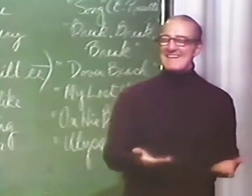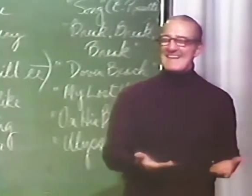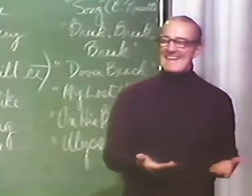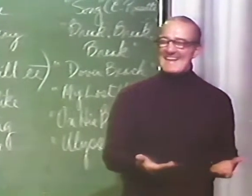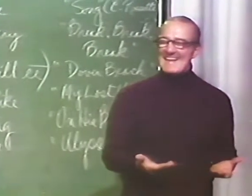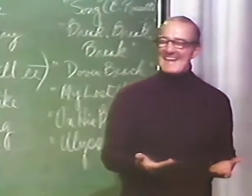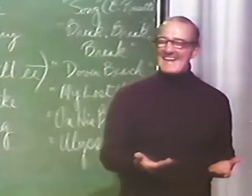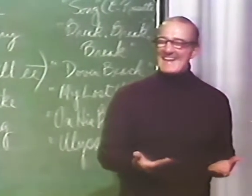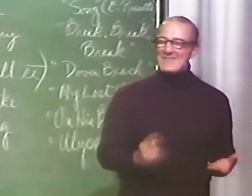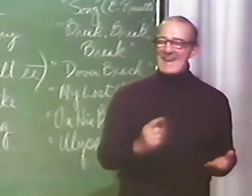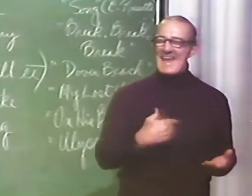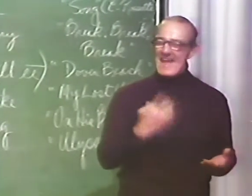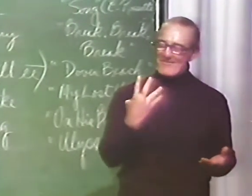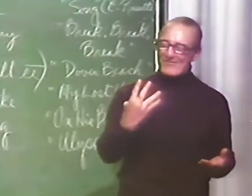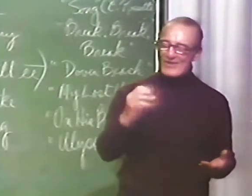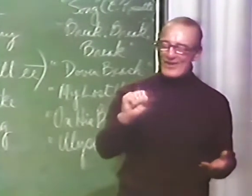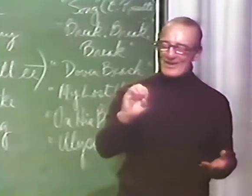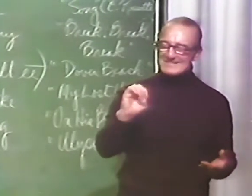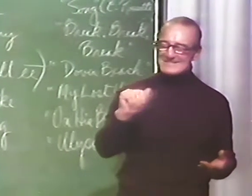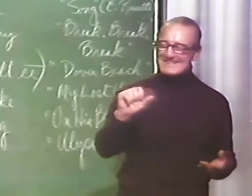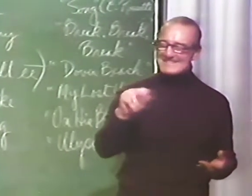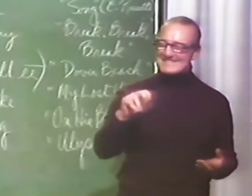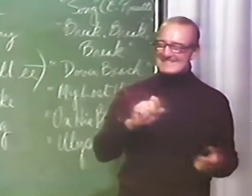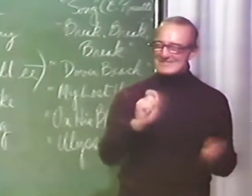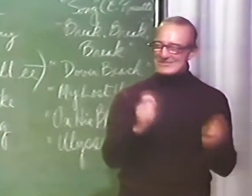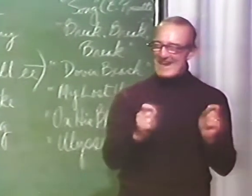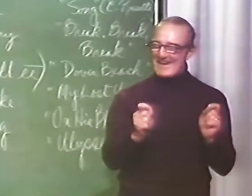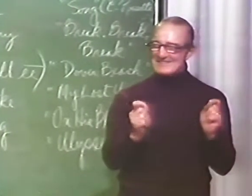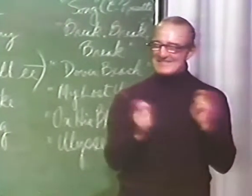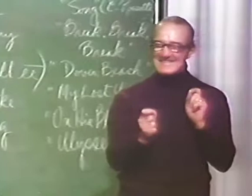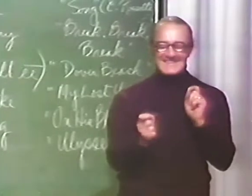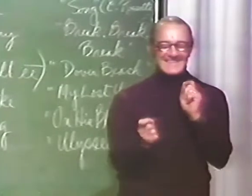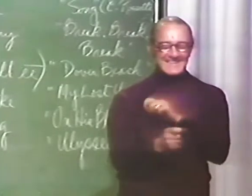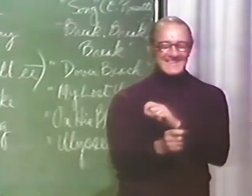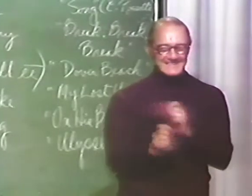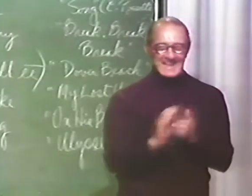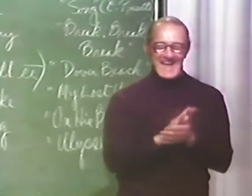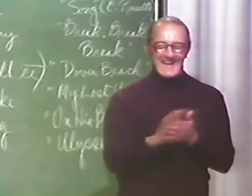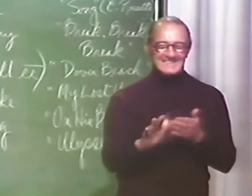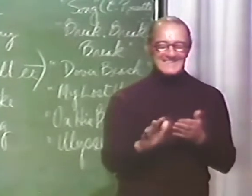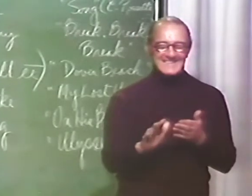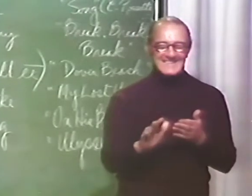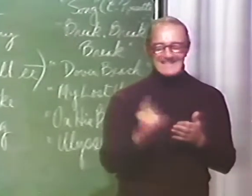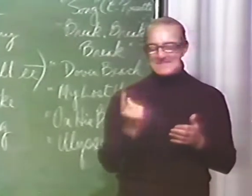NO, YOU'D RATHER BE HERE. HA HA HA! WE HAVE 4 SEASONS TO CHANGE.